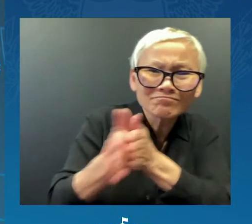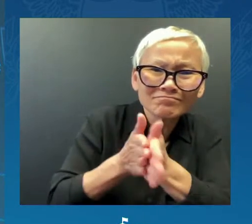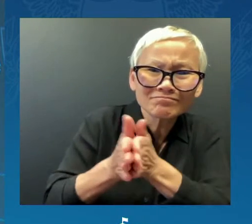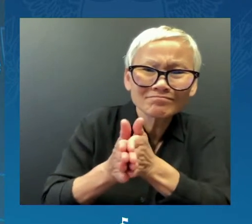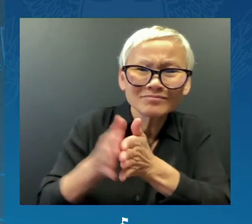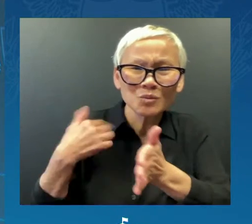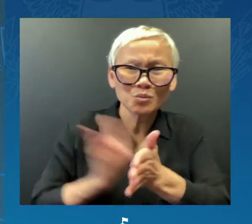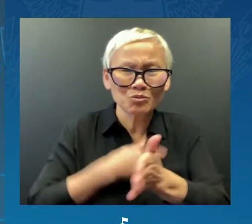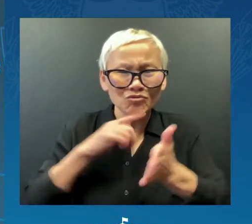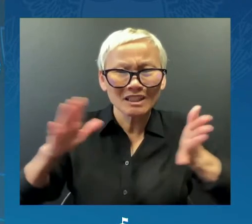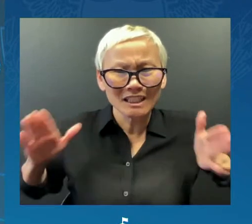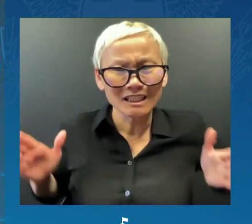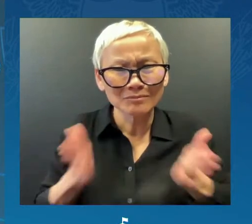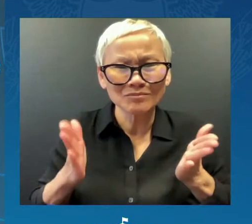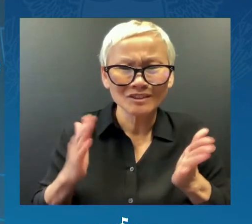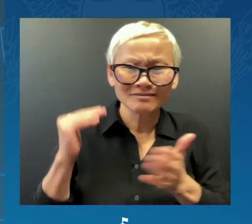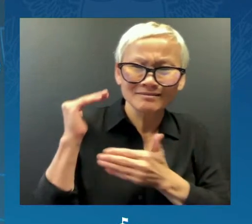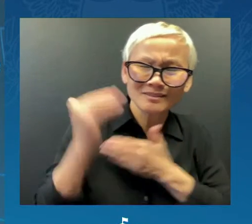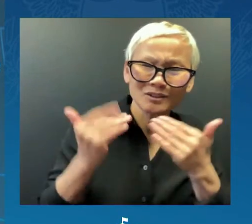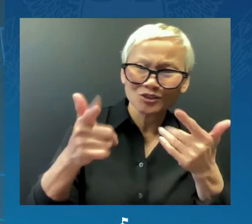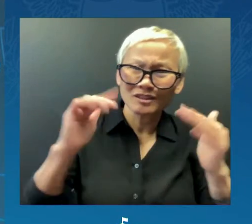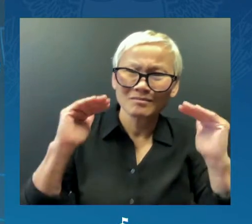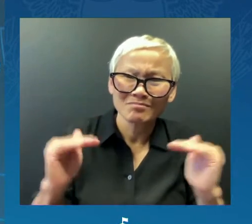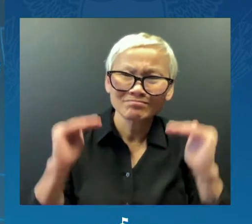And we are particularly excited about this future